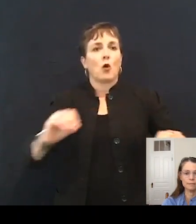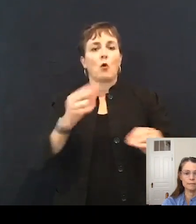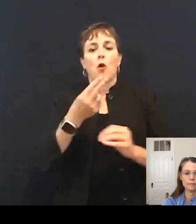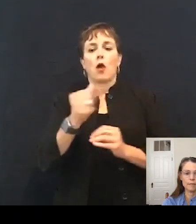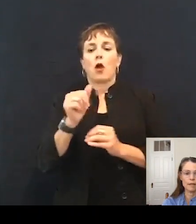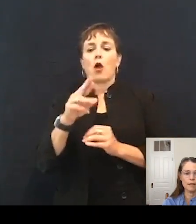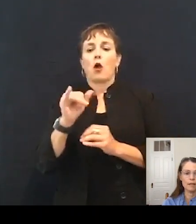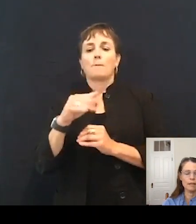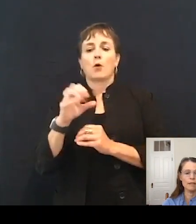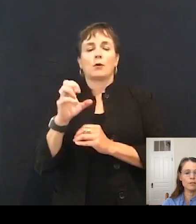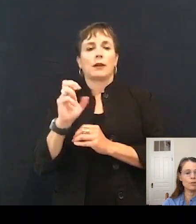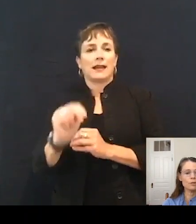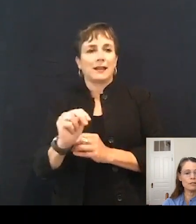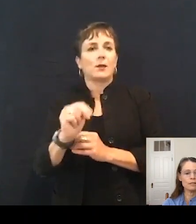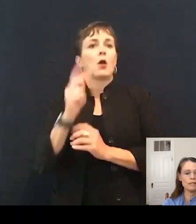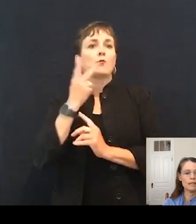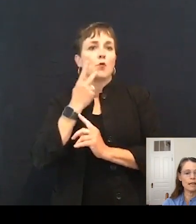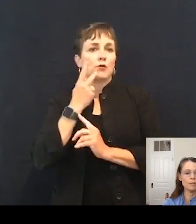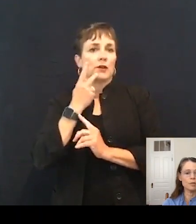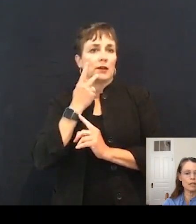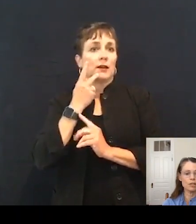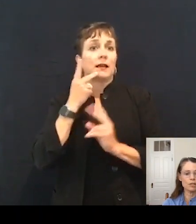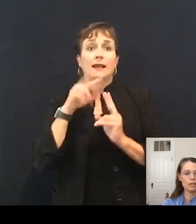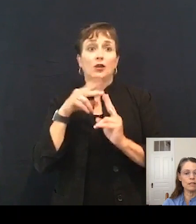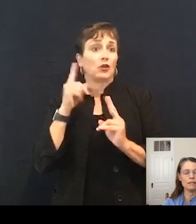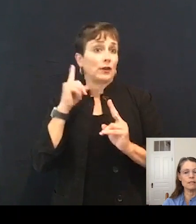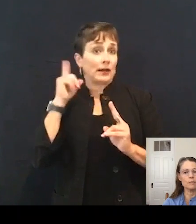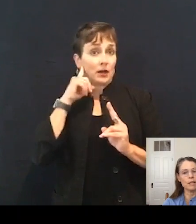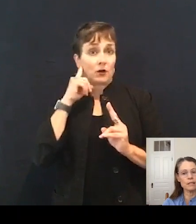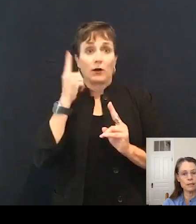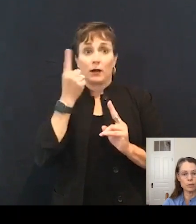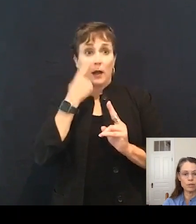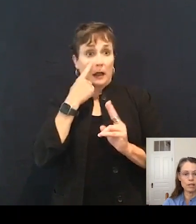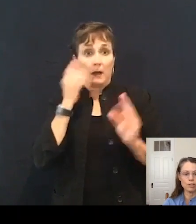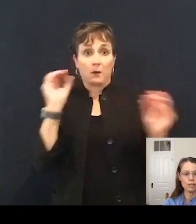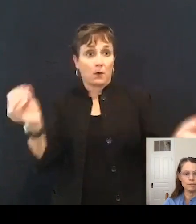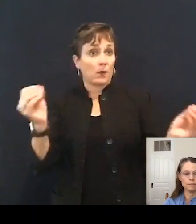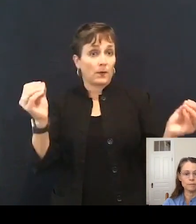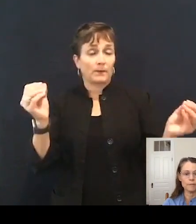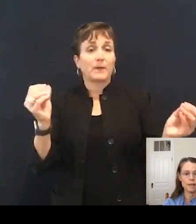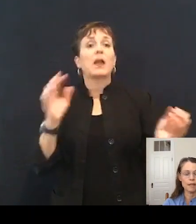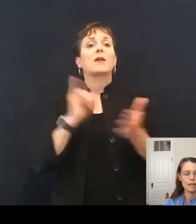The 216A mutation is a splicing mutation.